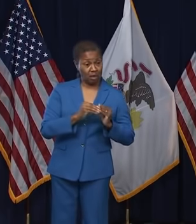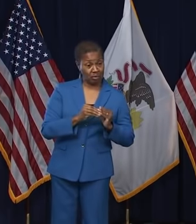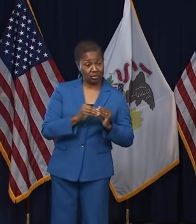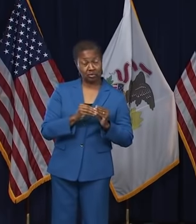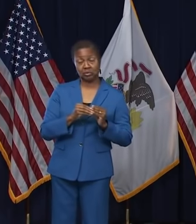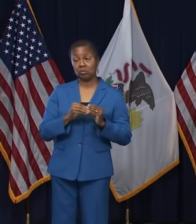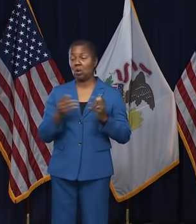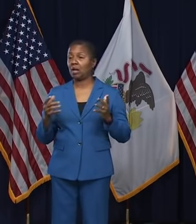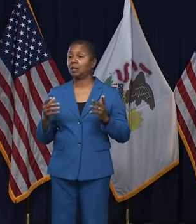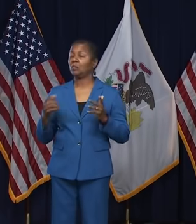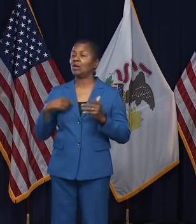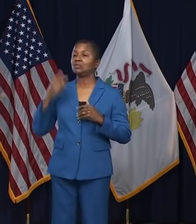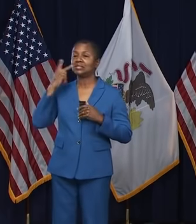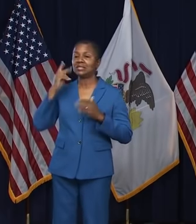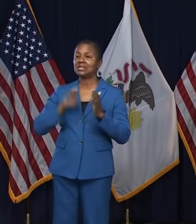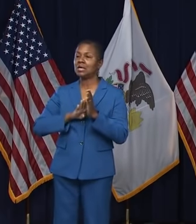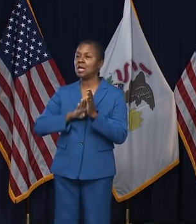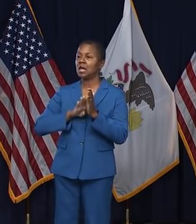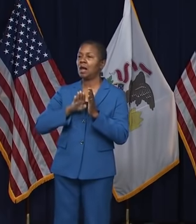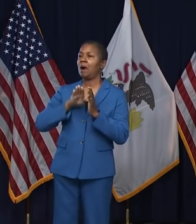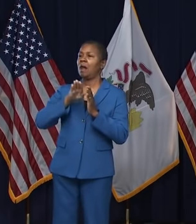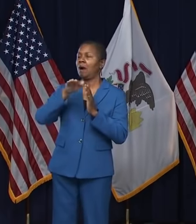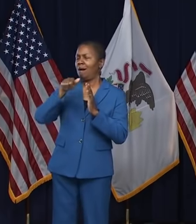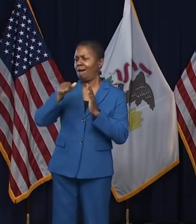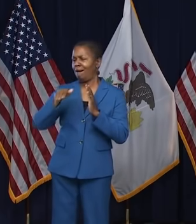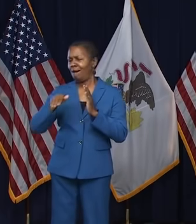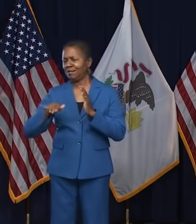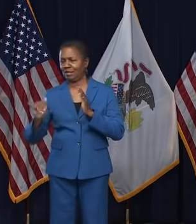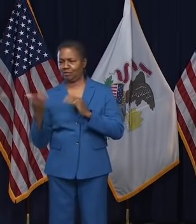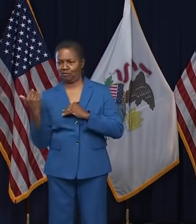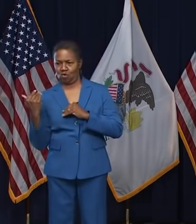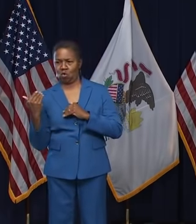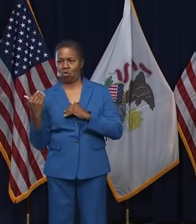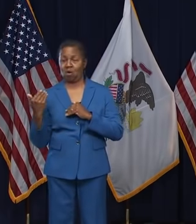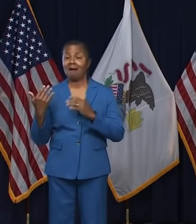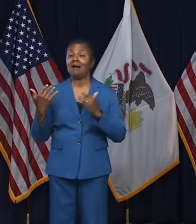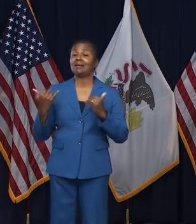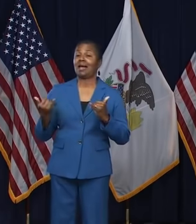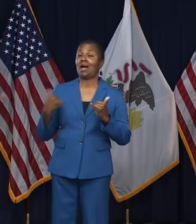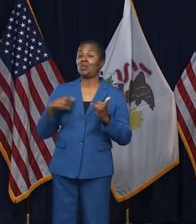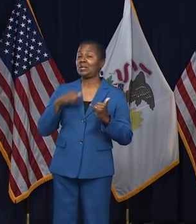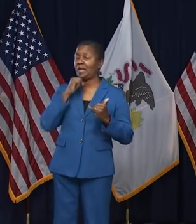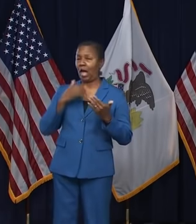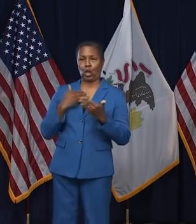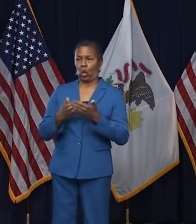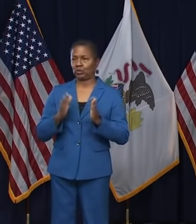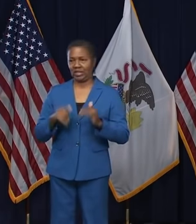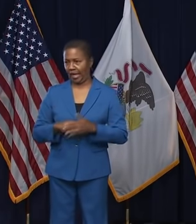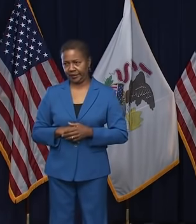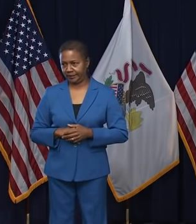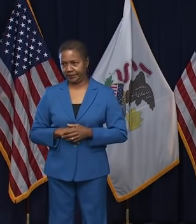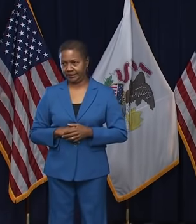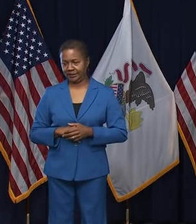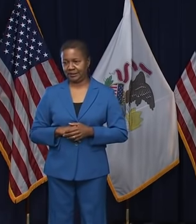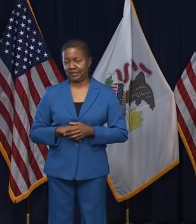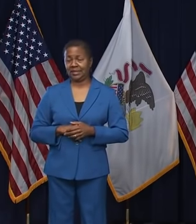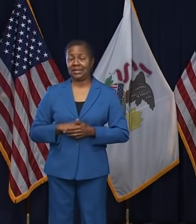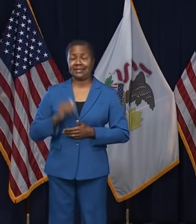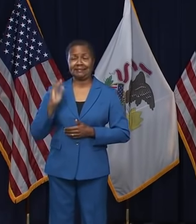mandates it school as I looking at the positive rate as well as a deaths three. We have to see